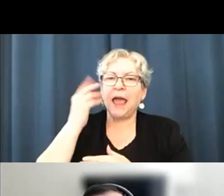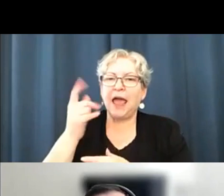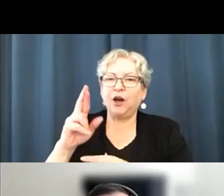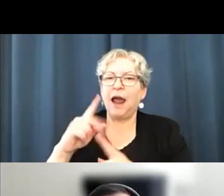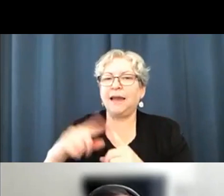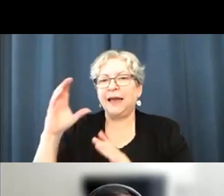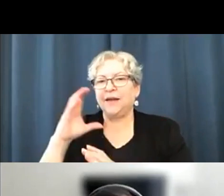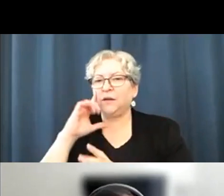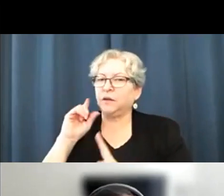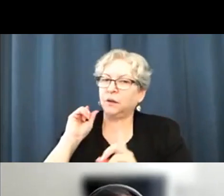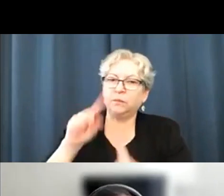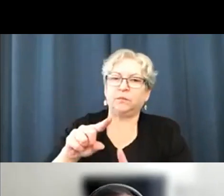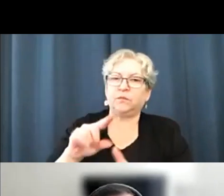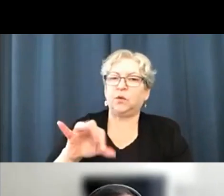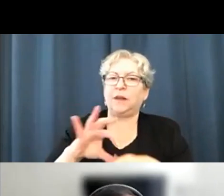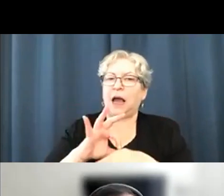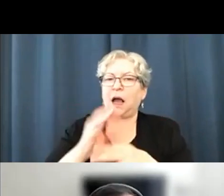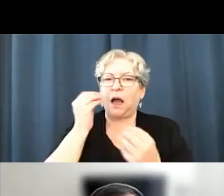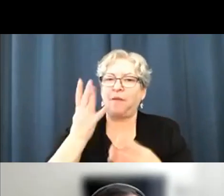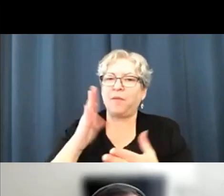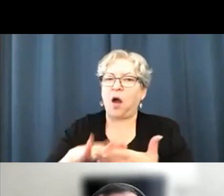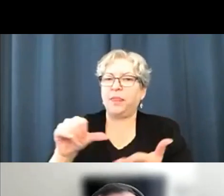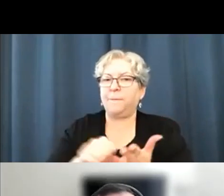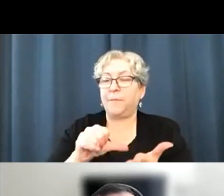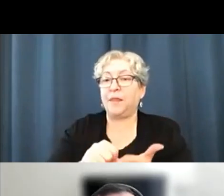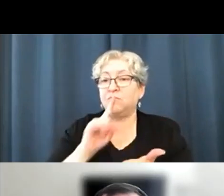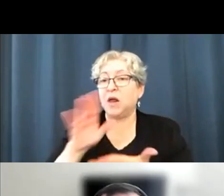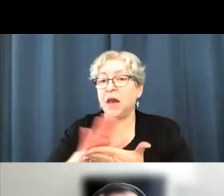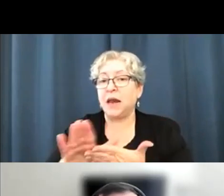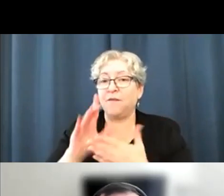and take me right to the content on the page. And that's really nice for keyboard users.